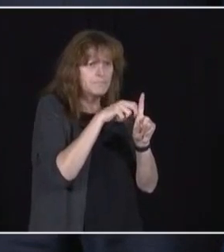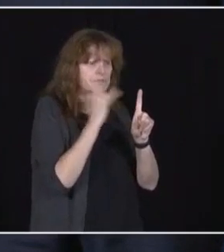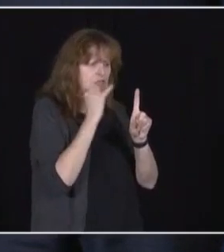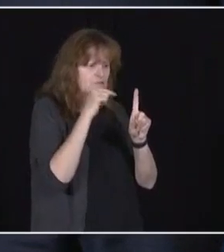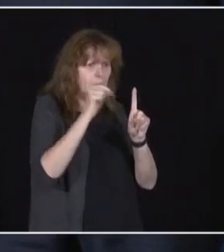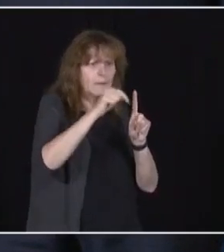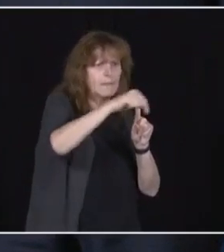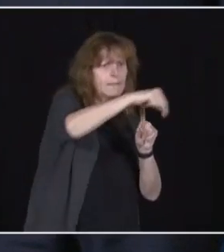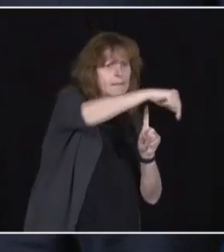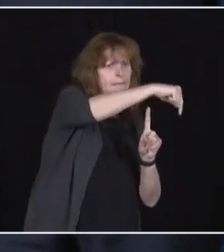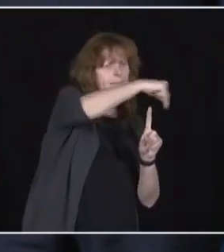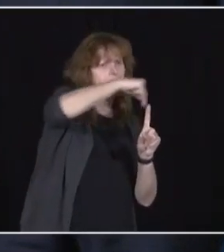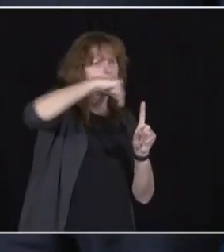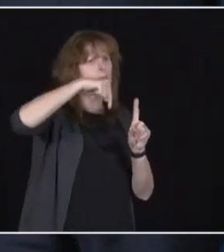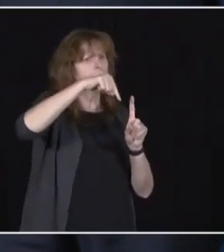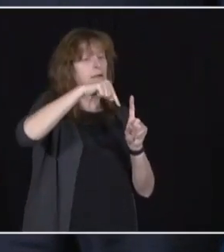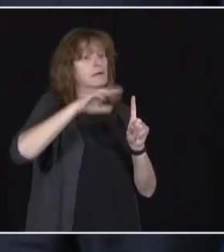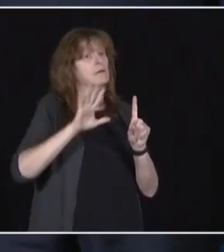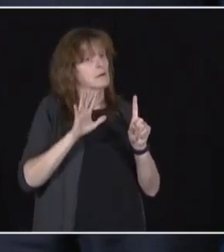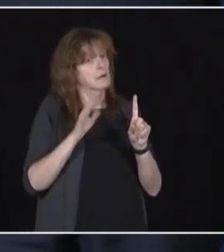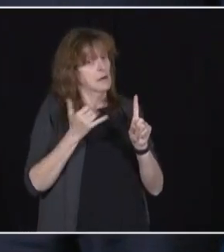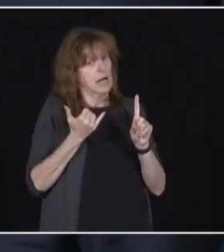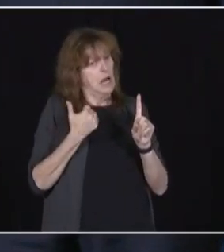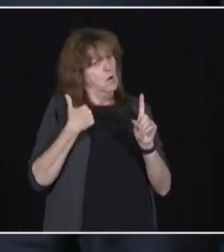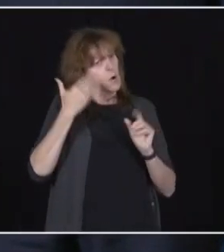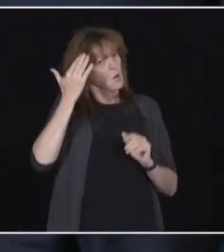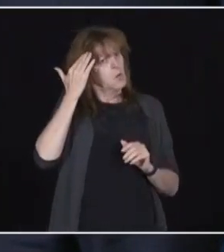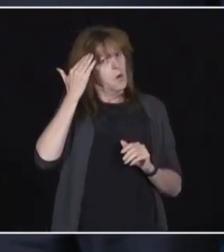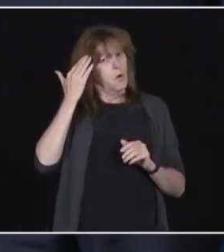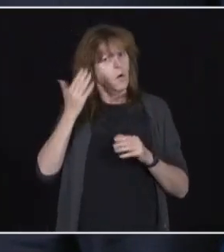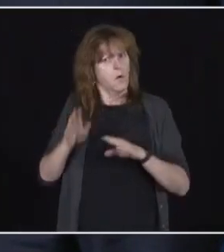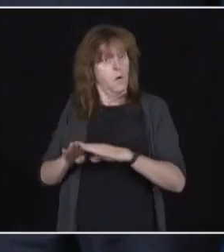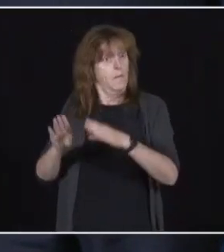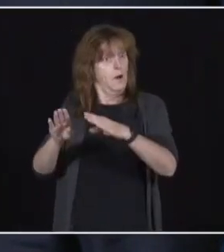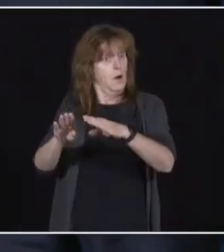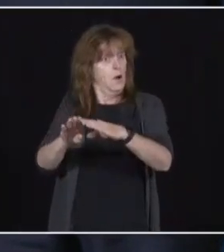tracing management, as we begin to reopen the prophets, the number of contacts per case